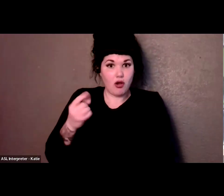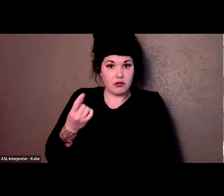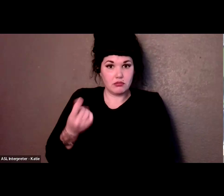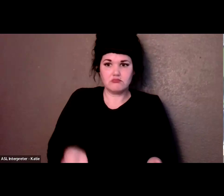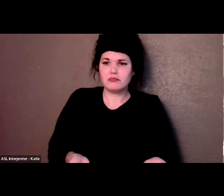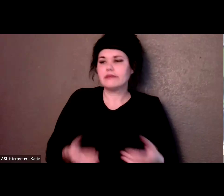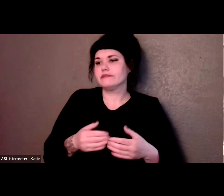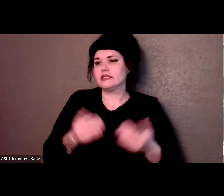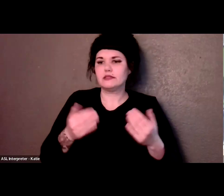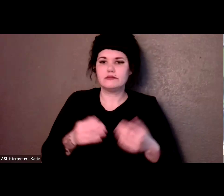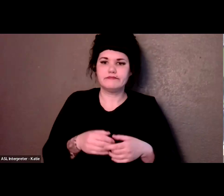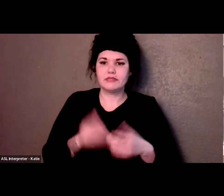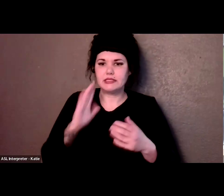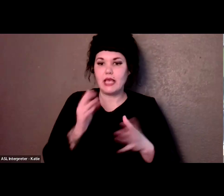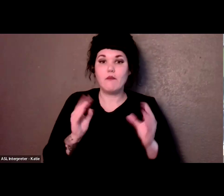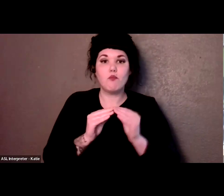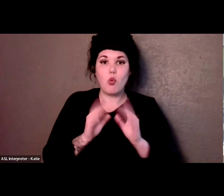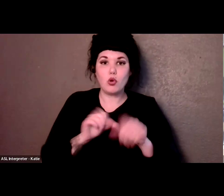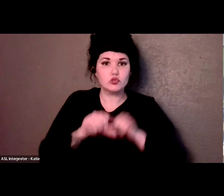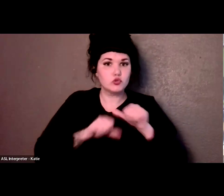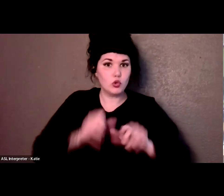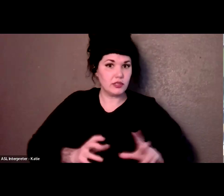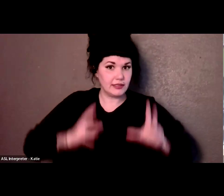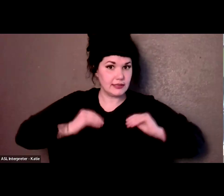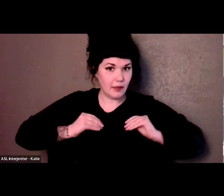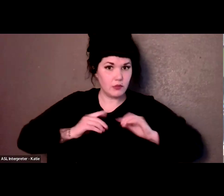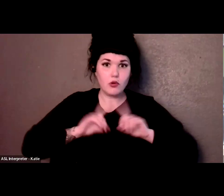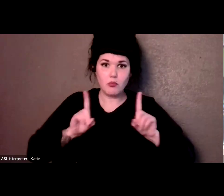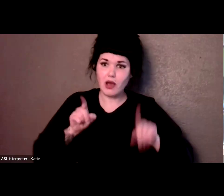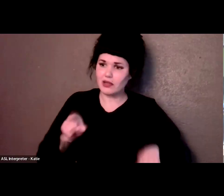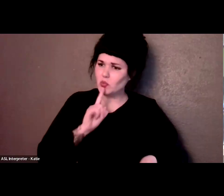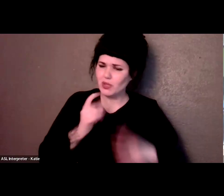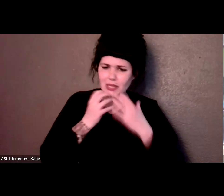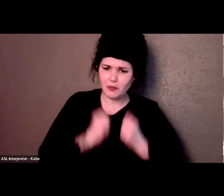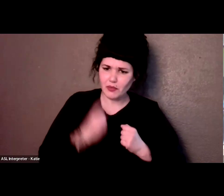And as opposed to trying to fix him and change his approach, we took him as he was, we met him where he